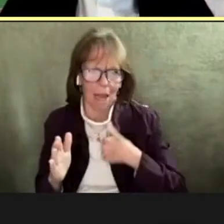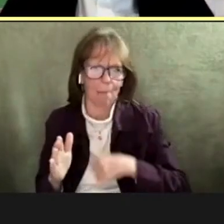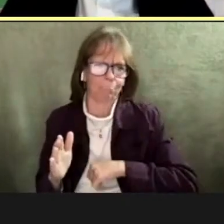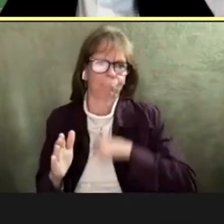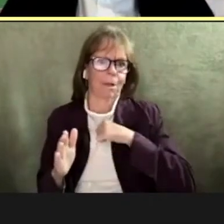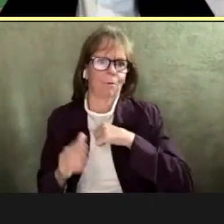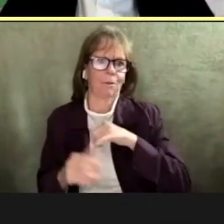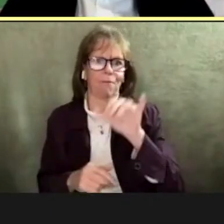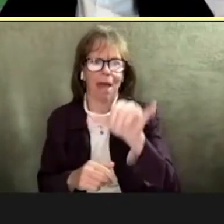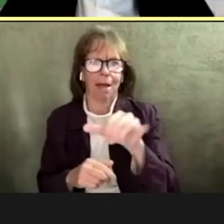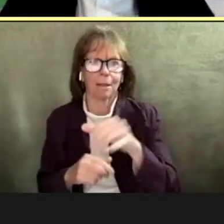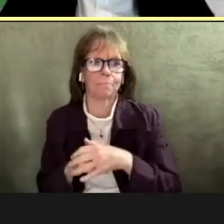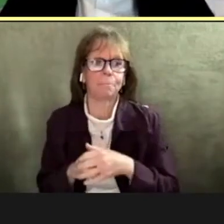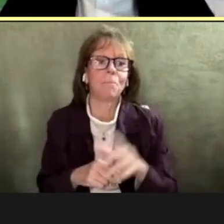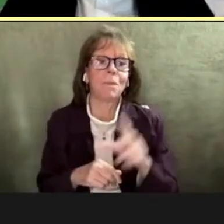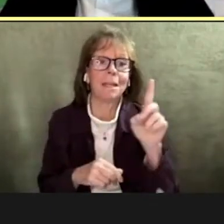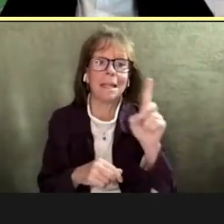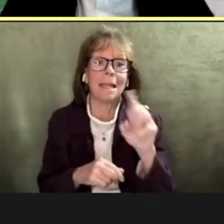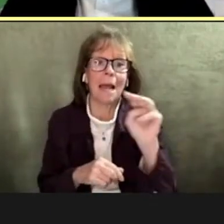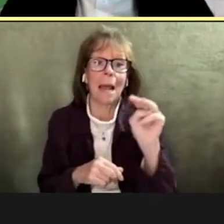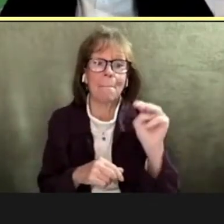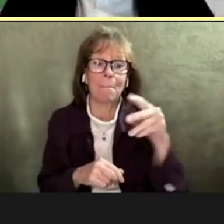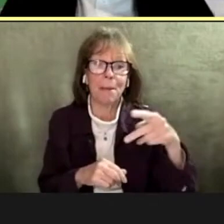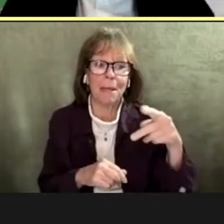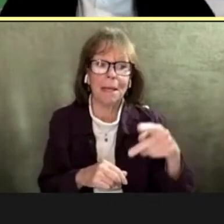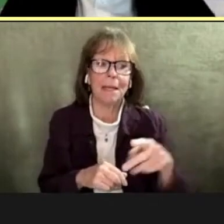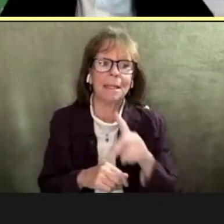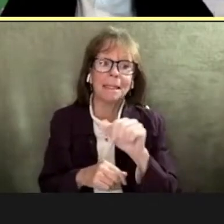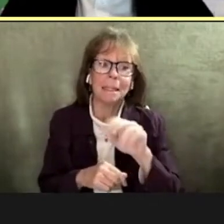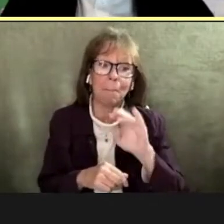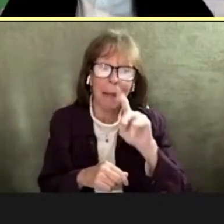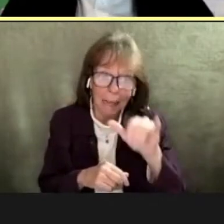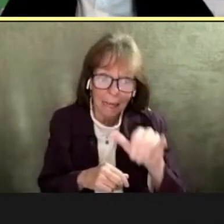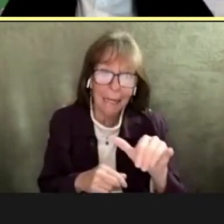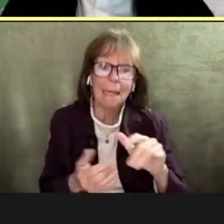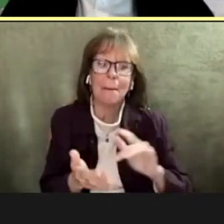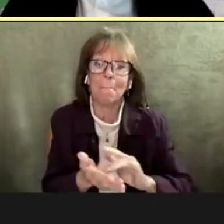The Disability in Medicine Mutual Mentorship Program, or DM3P,